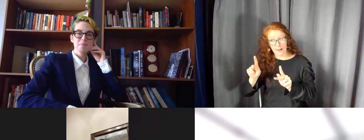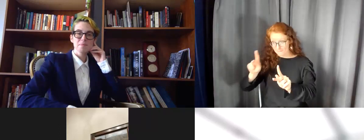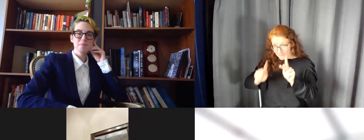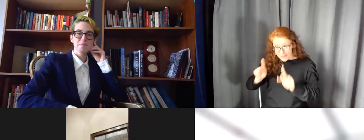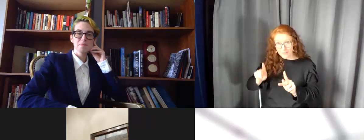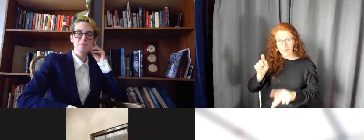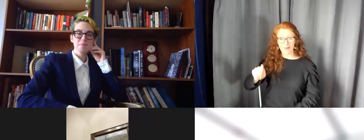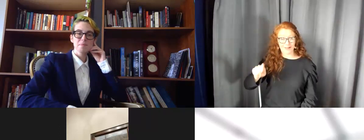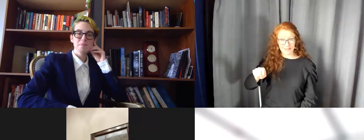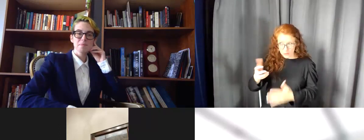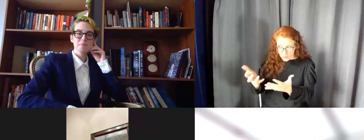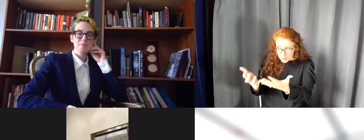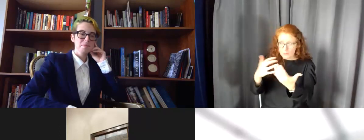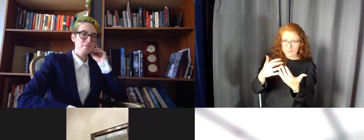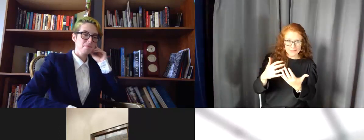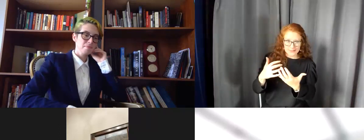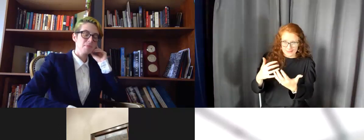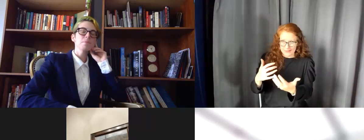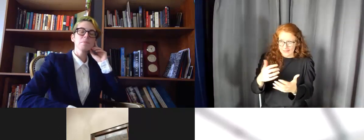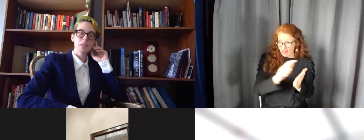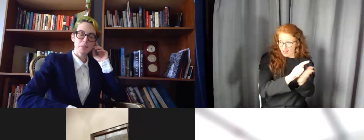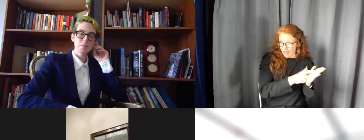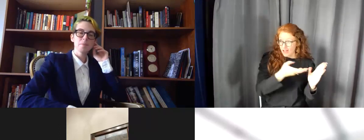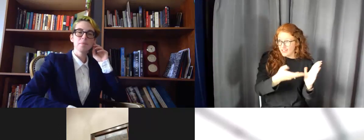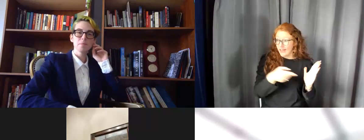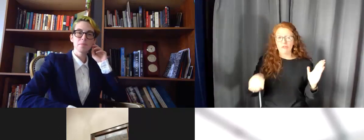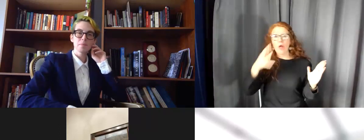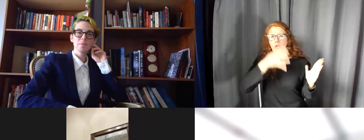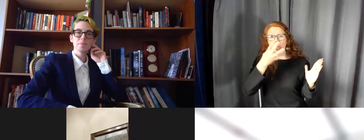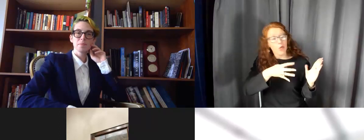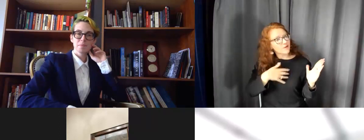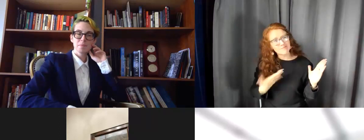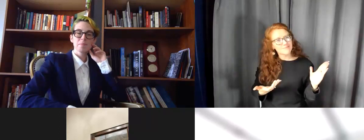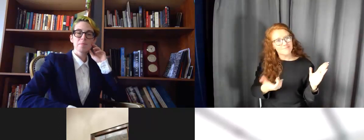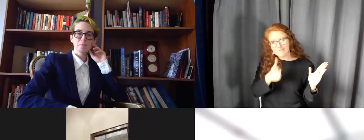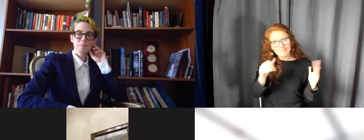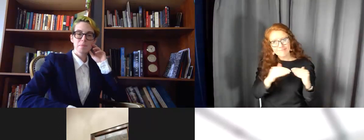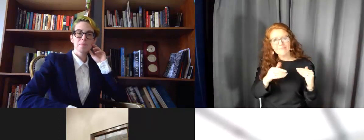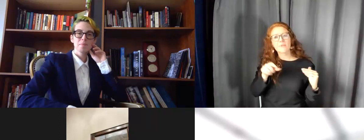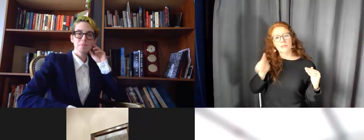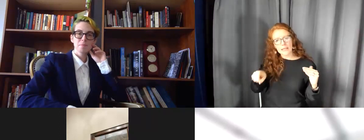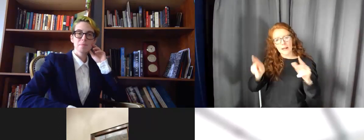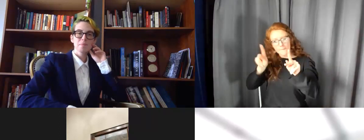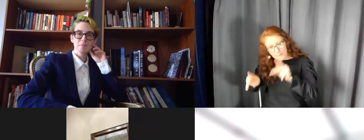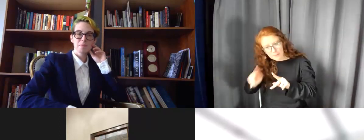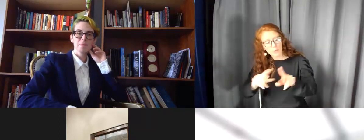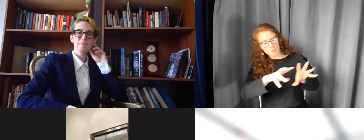Jordan Radford: make those law enforce those thoughts, and Jordan Radford: I think complete access possible.